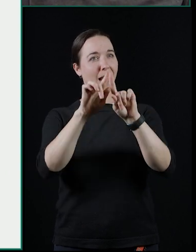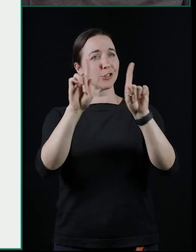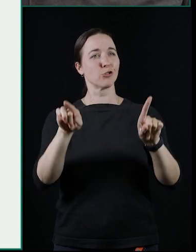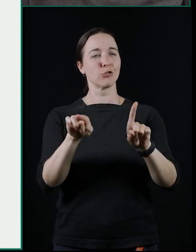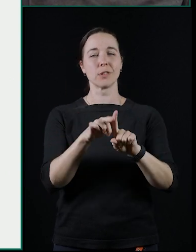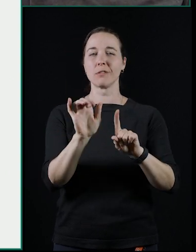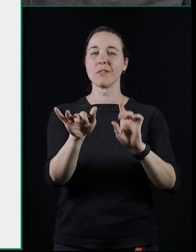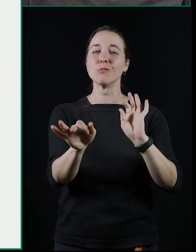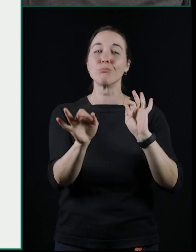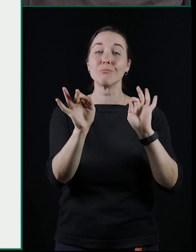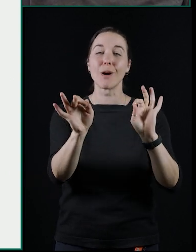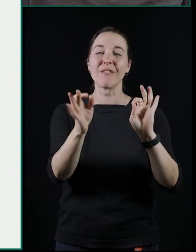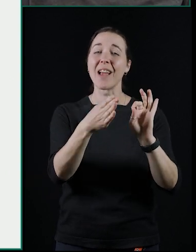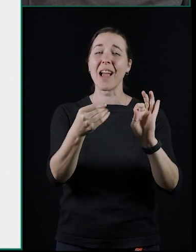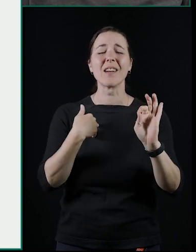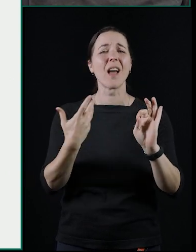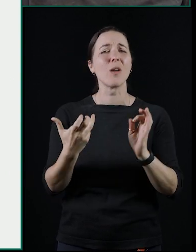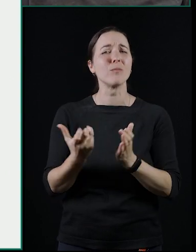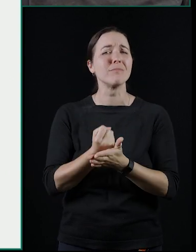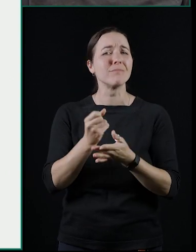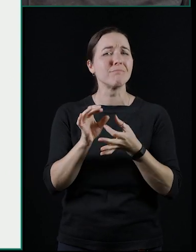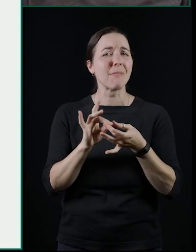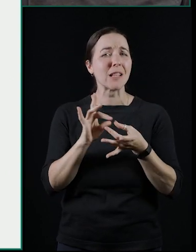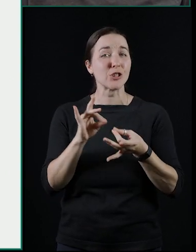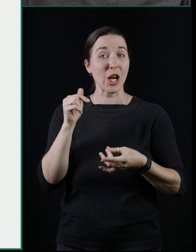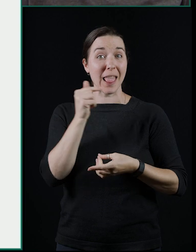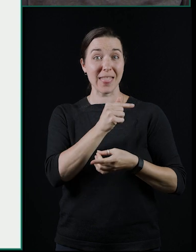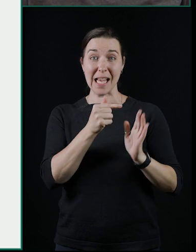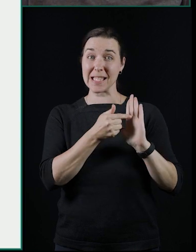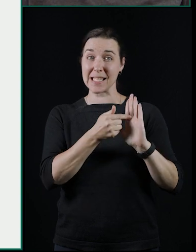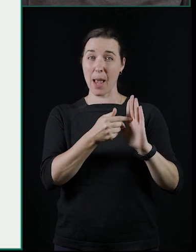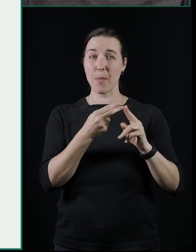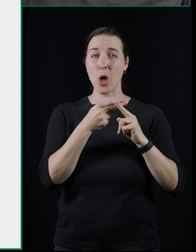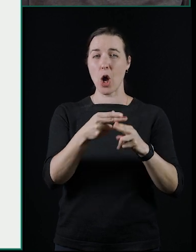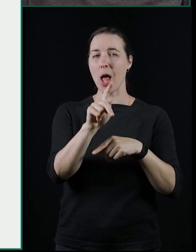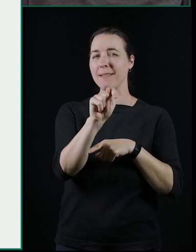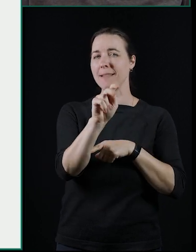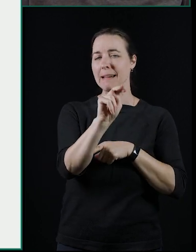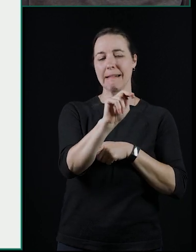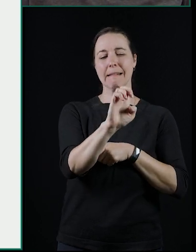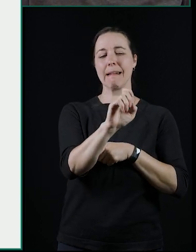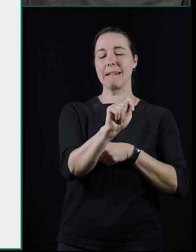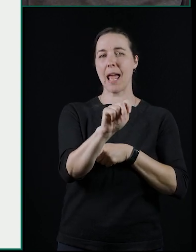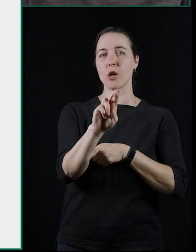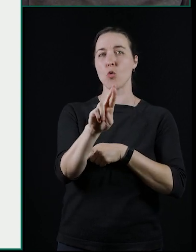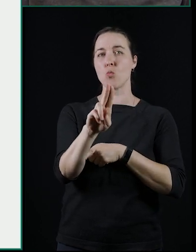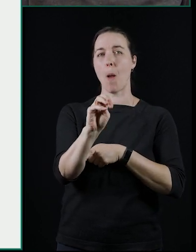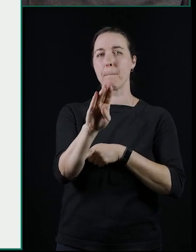And I want to mention that this sample is called Net Rumble. It's one of those samples that we offer.